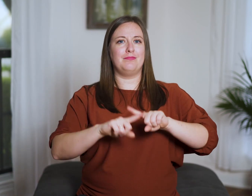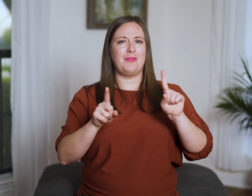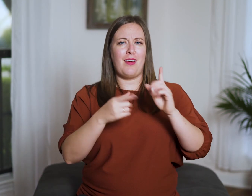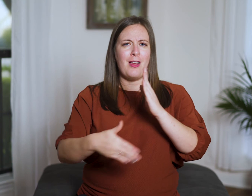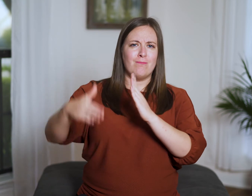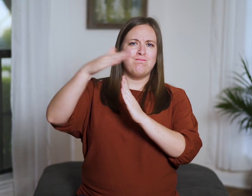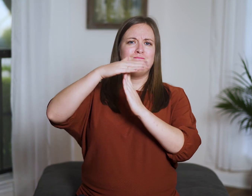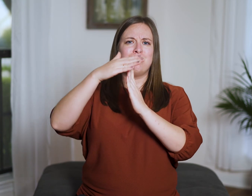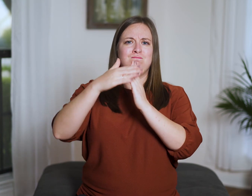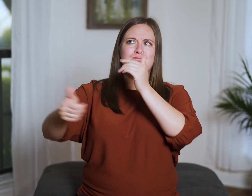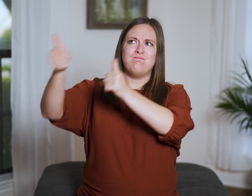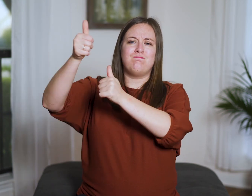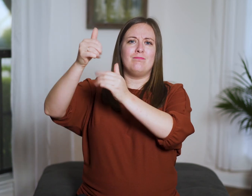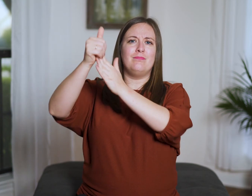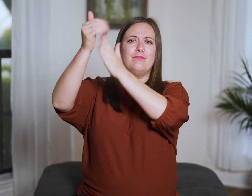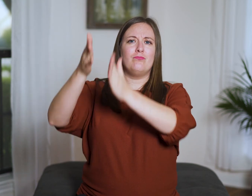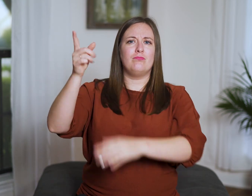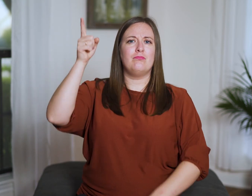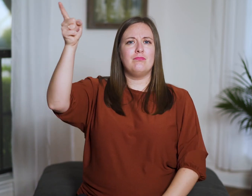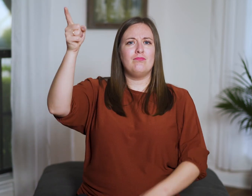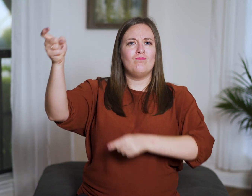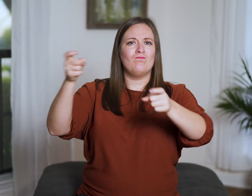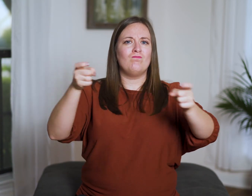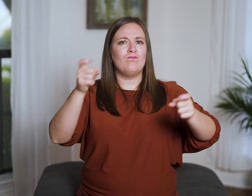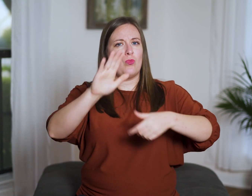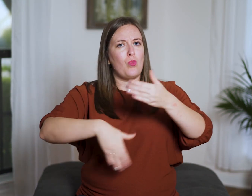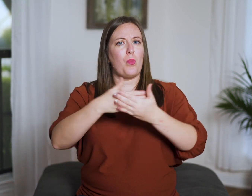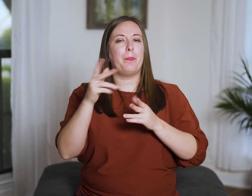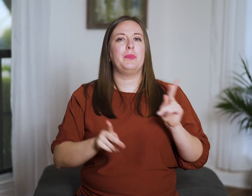but the ultimate Leader of all mankind